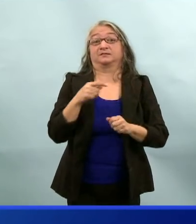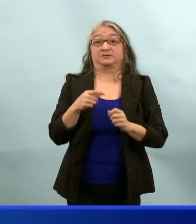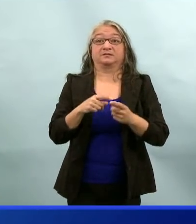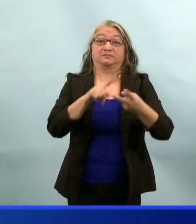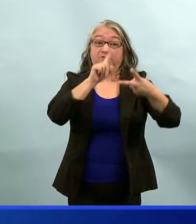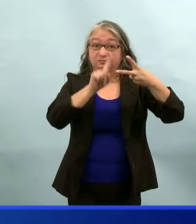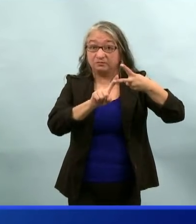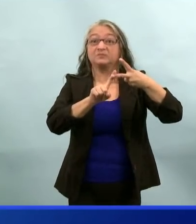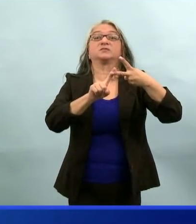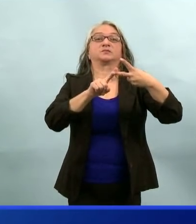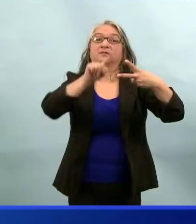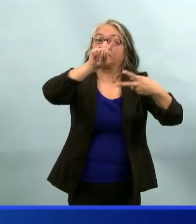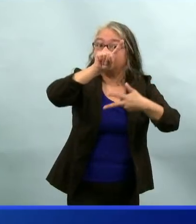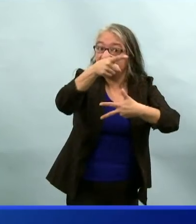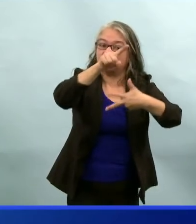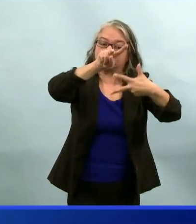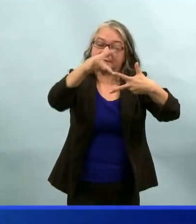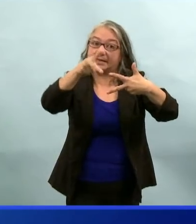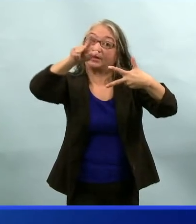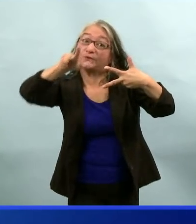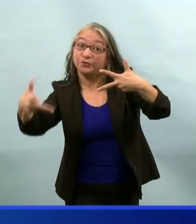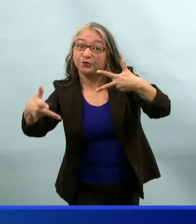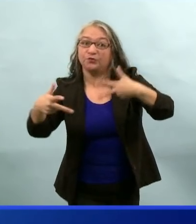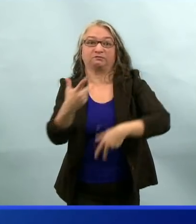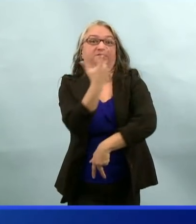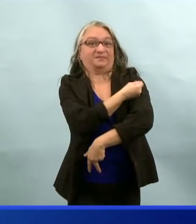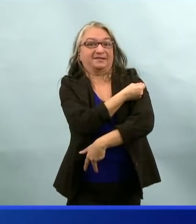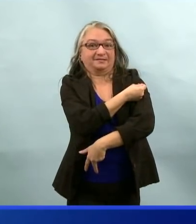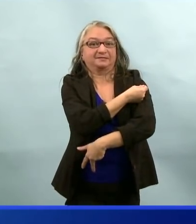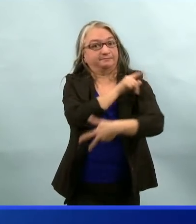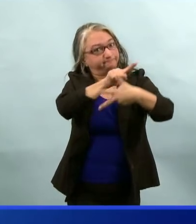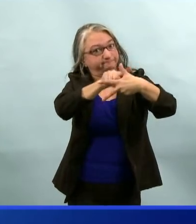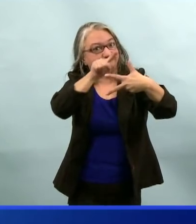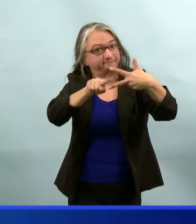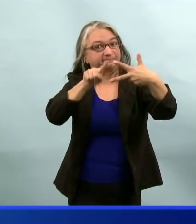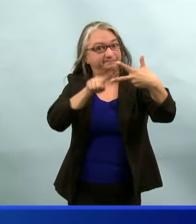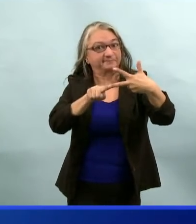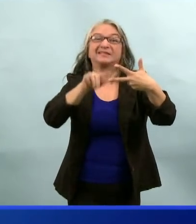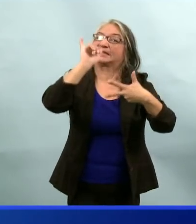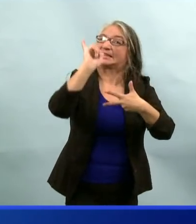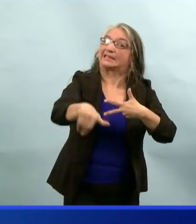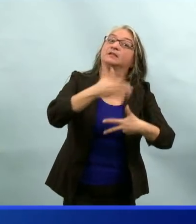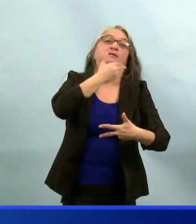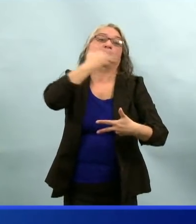the best line of defense is to get vaccinated this is still the best way to protect yourself